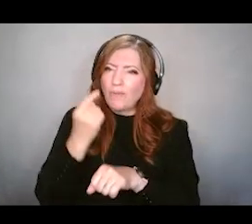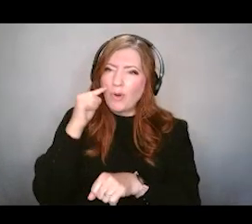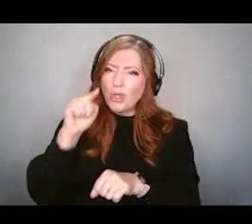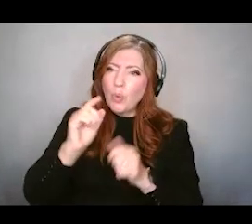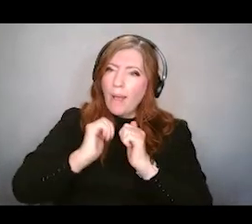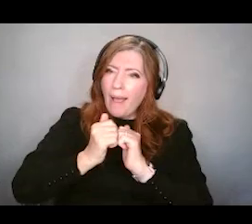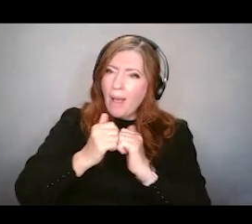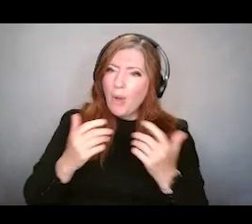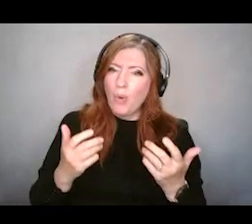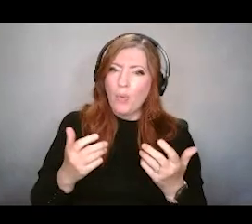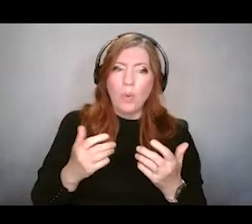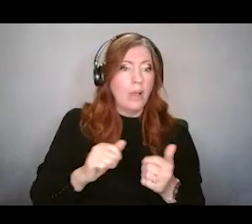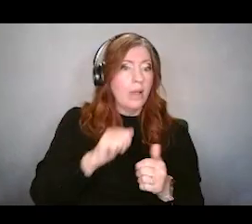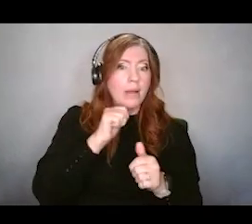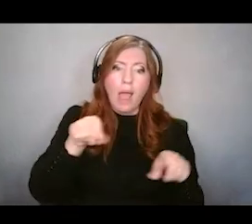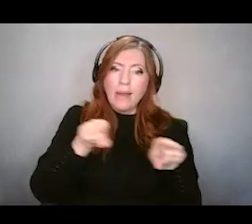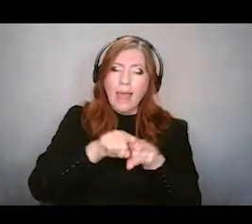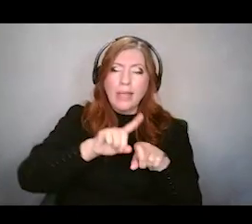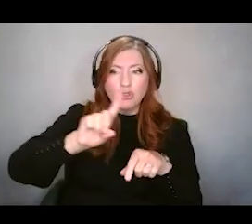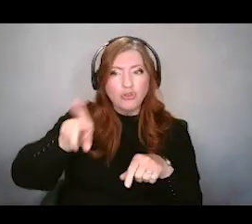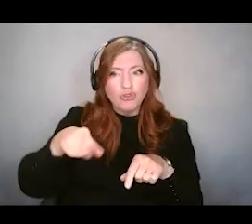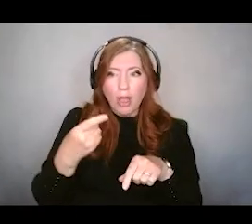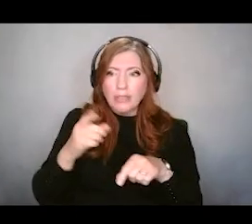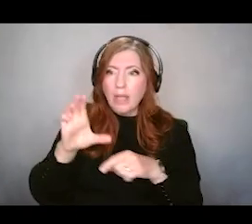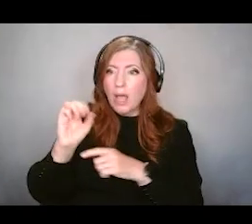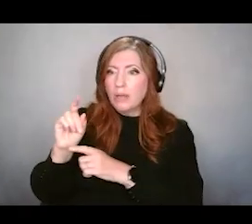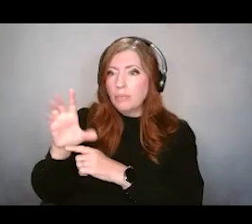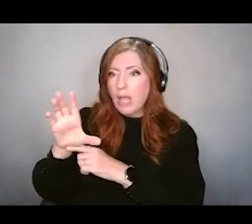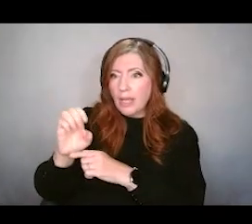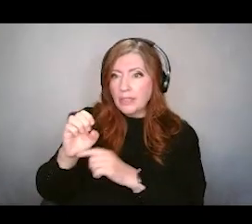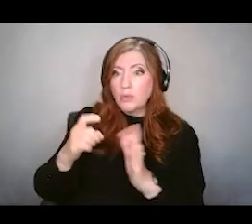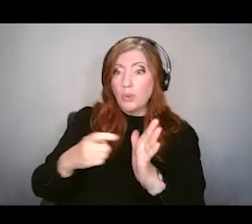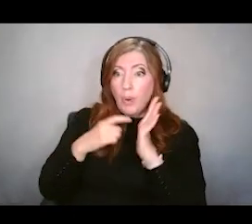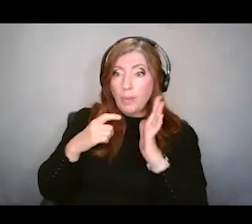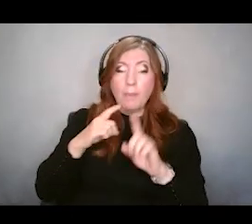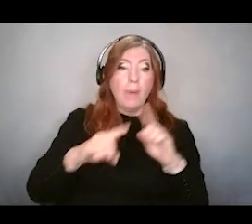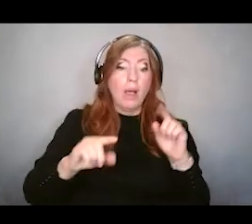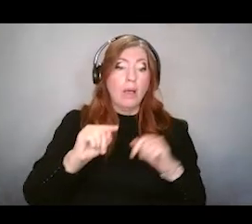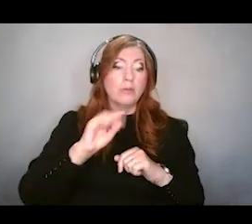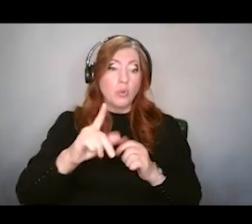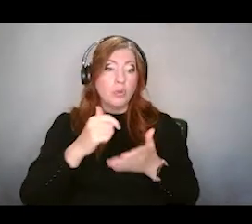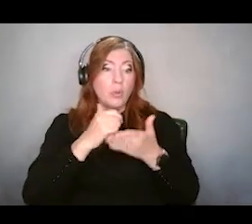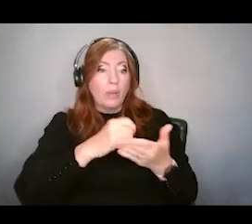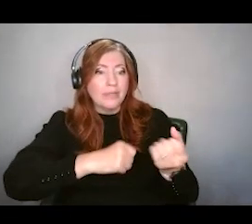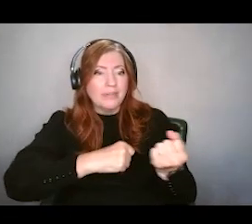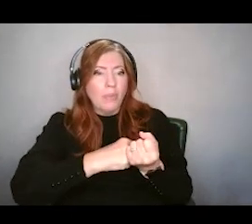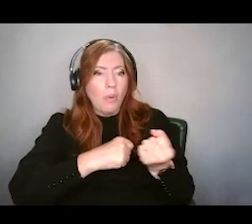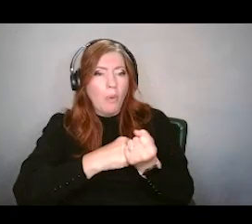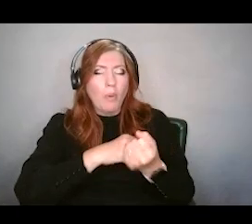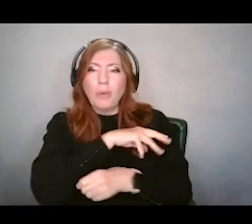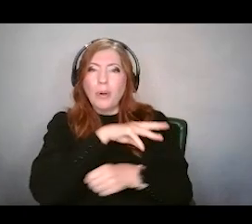as a compliance requirement, but as a tool to support participants more effectively.